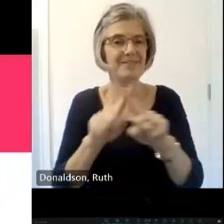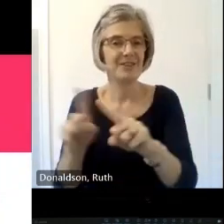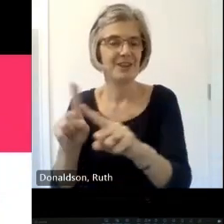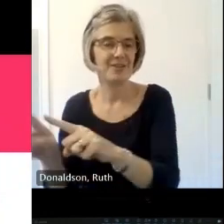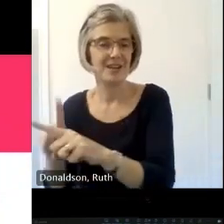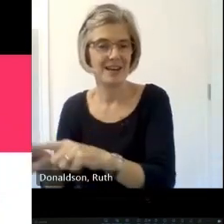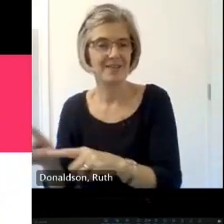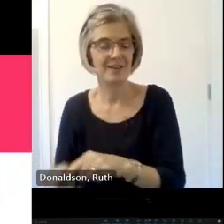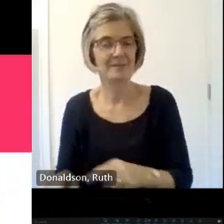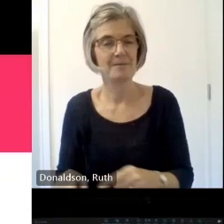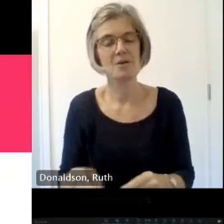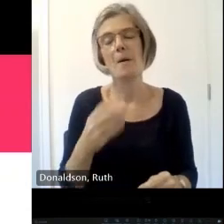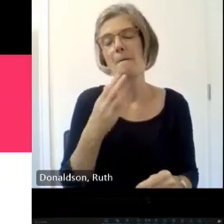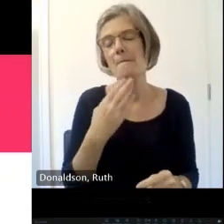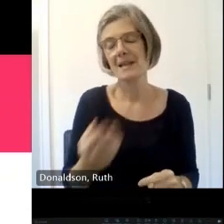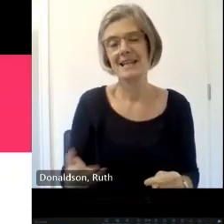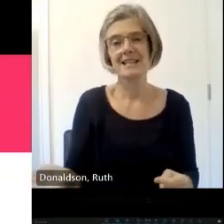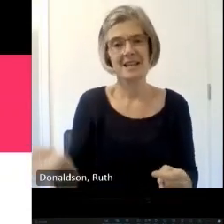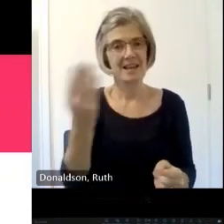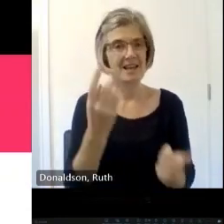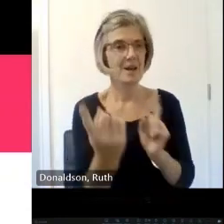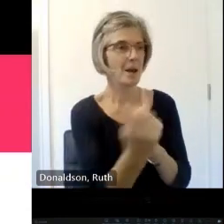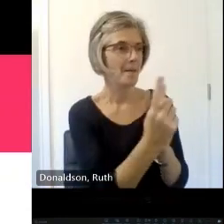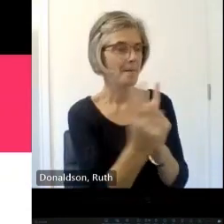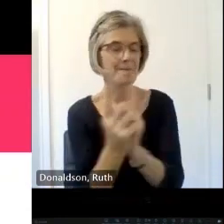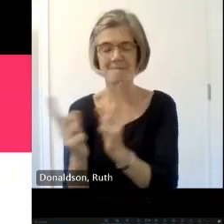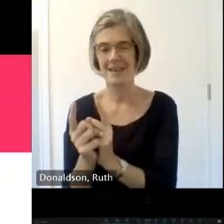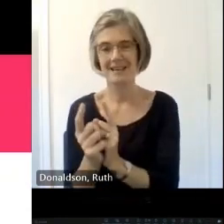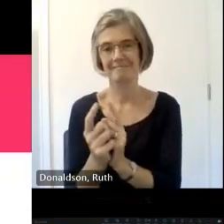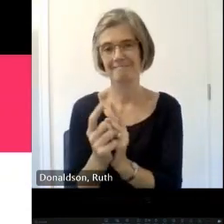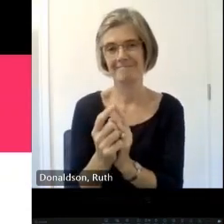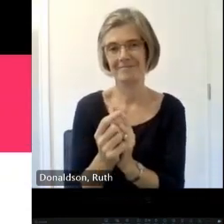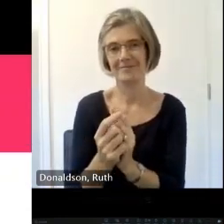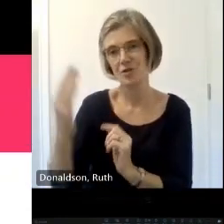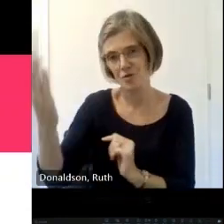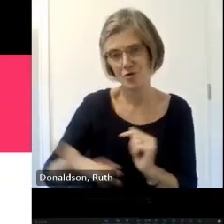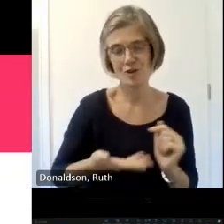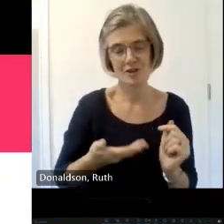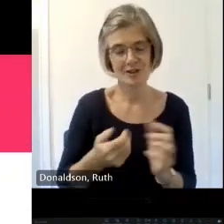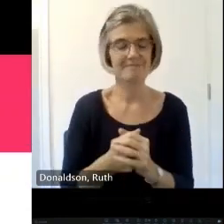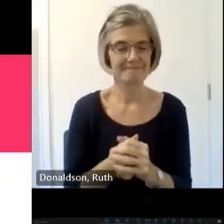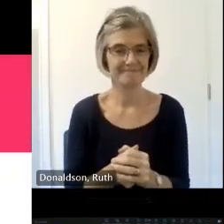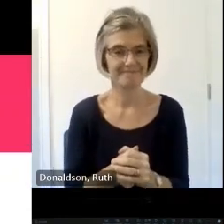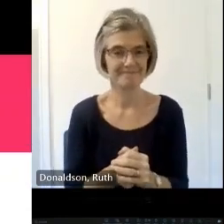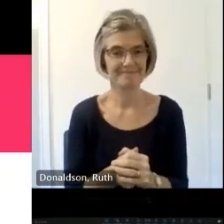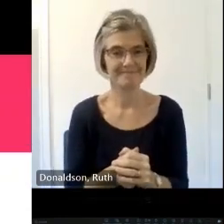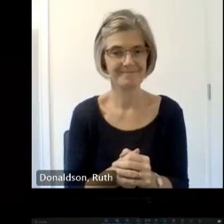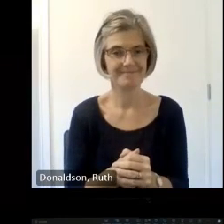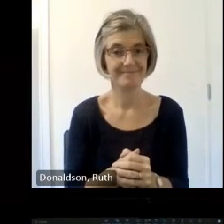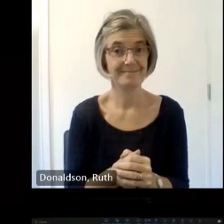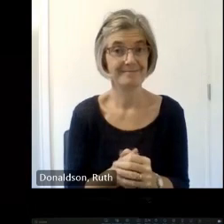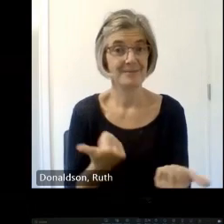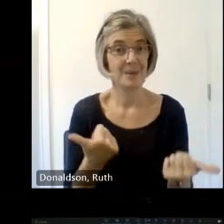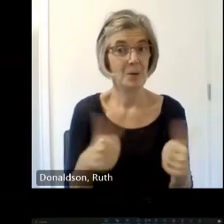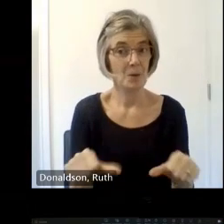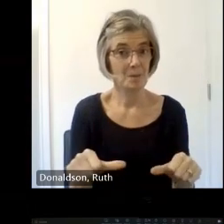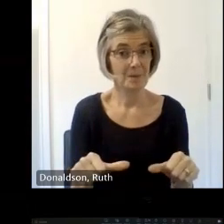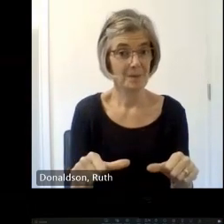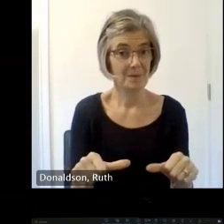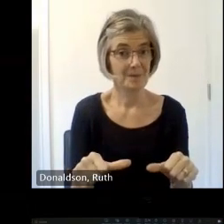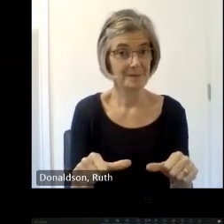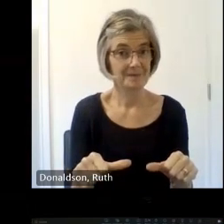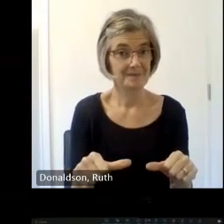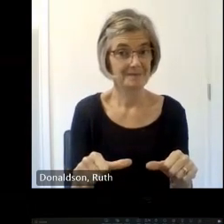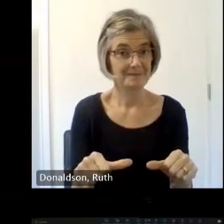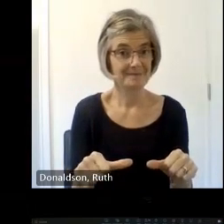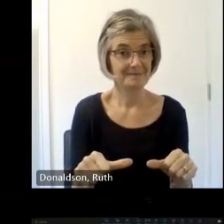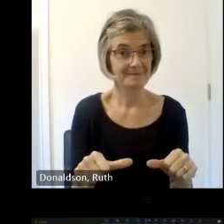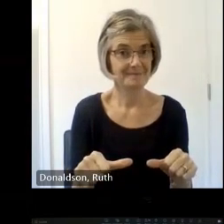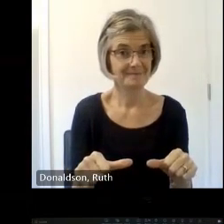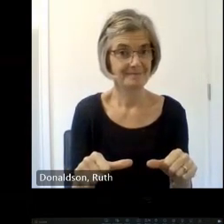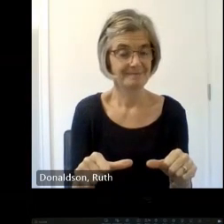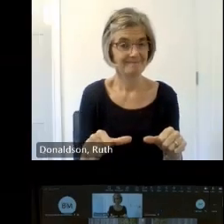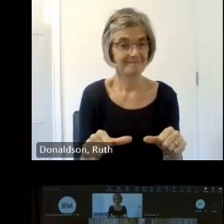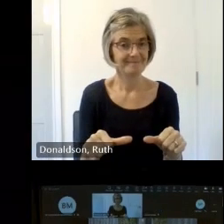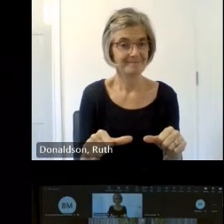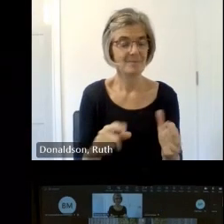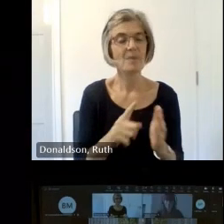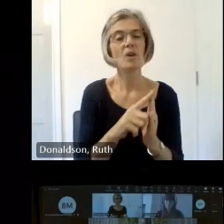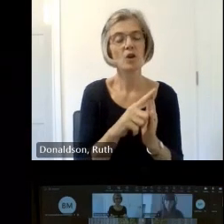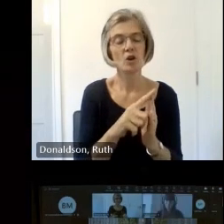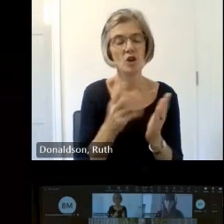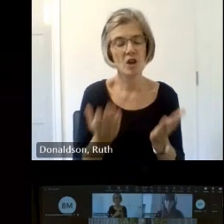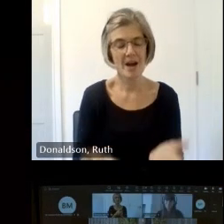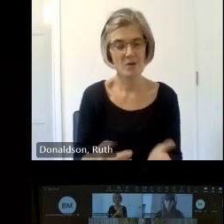Hello thank you you thank you very um oh it is Julian is is on there Julian is joining